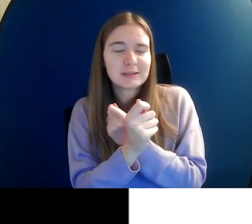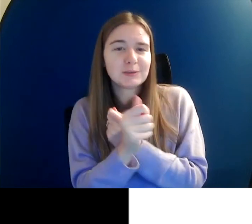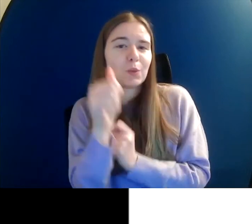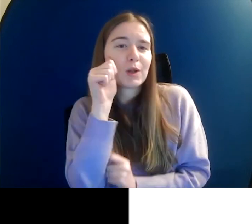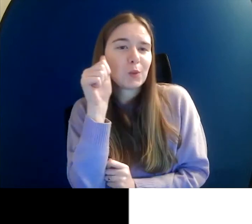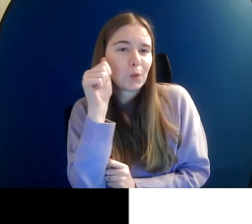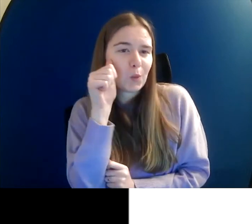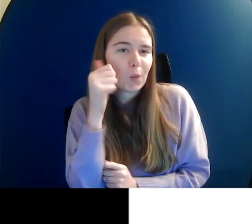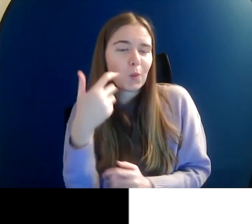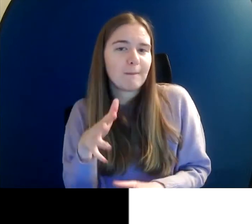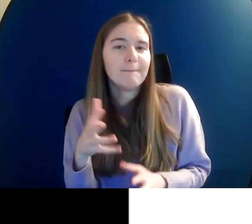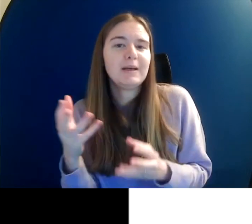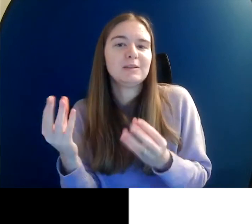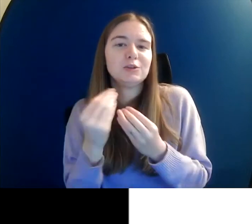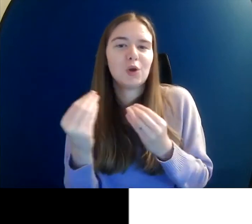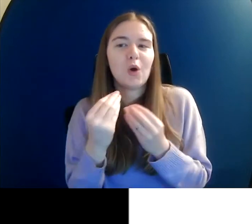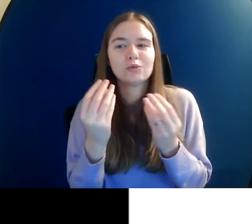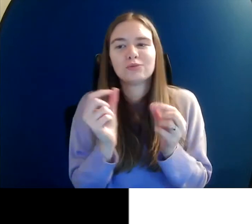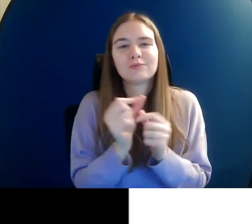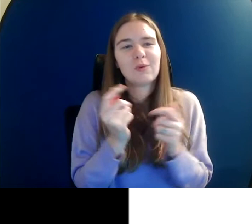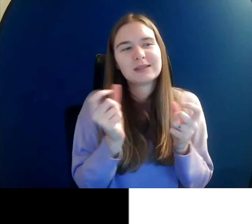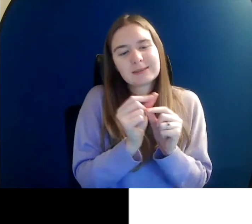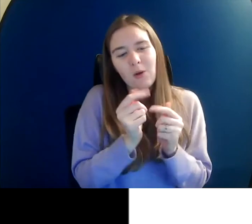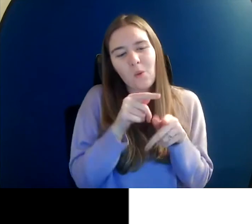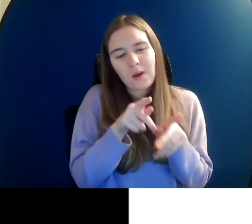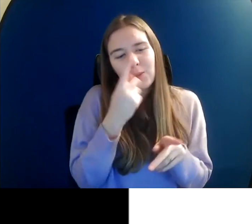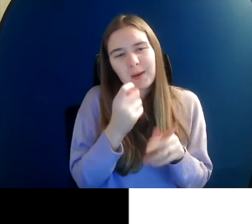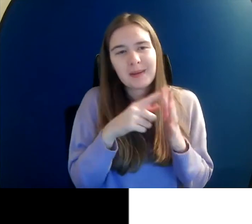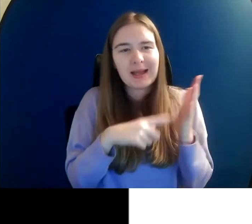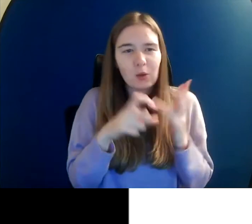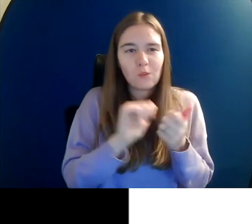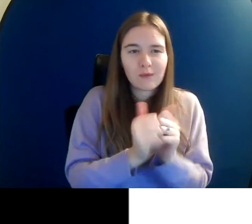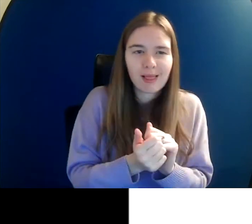We were taught small ways that we could be more eco-friendly, such as walking to school,